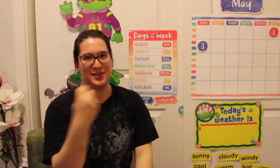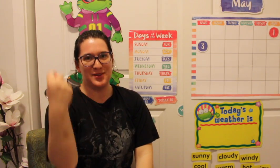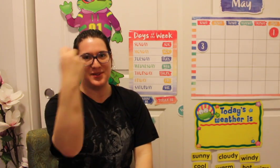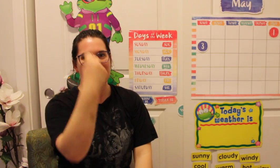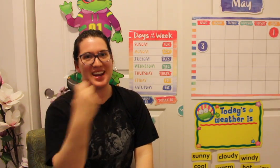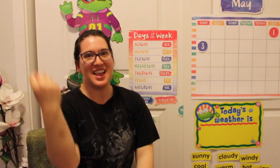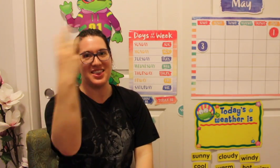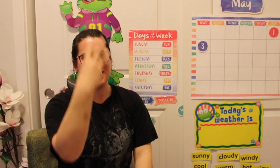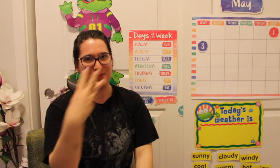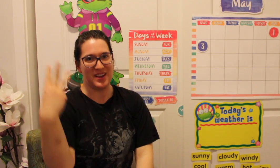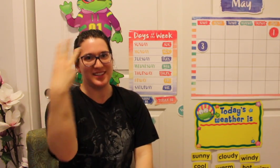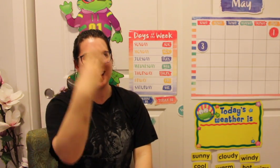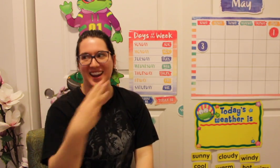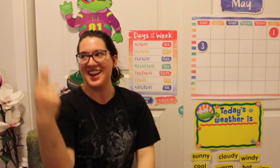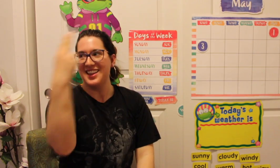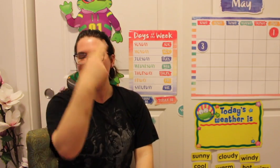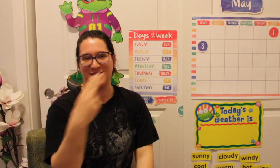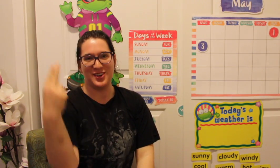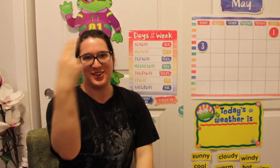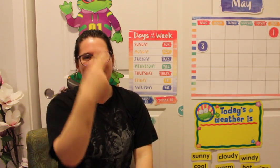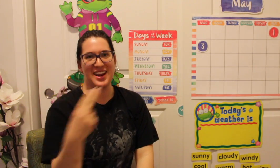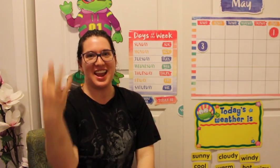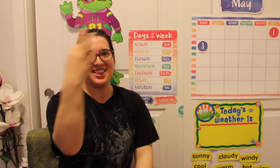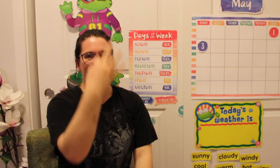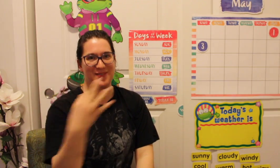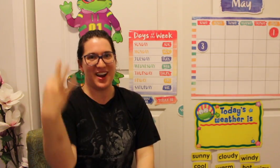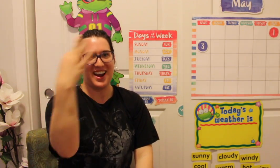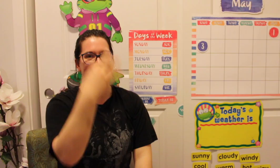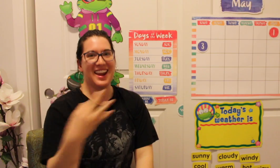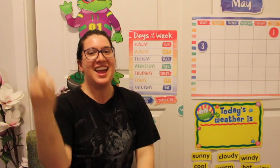Tuesday and there's Wednesday there's Thursday and there's Friday and